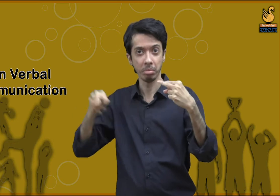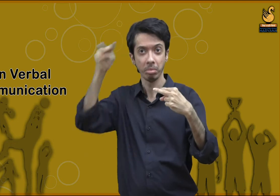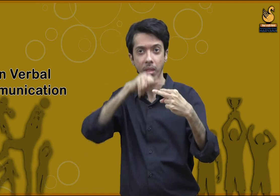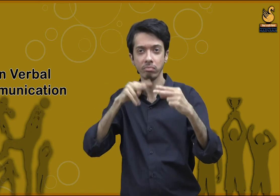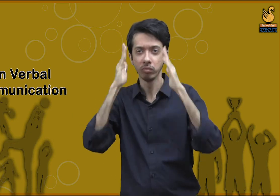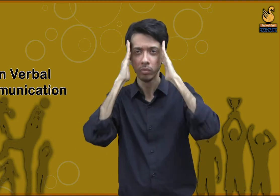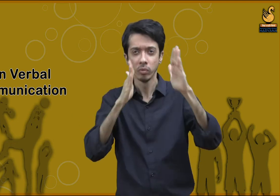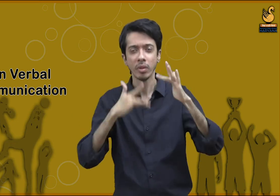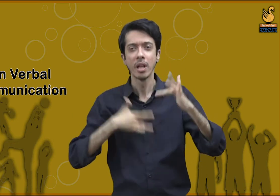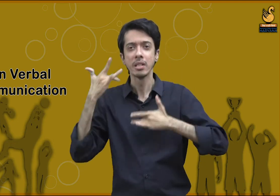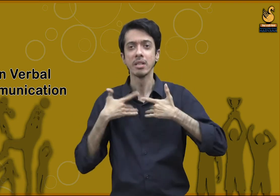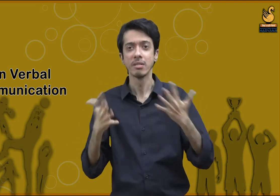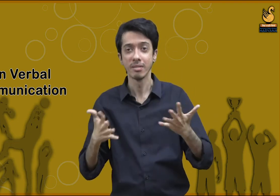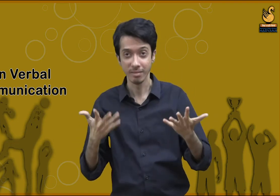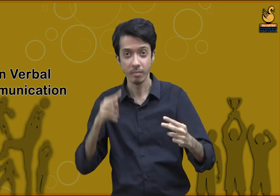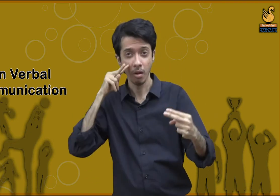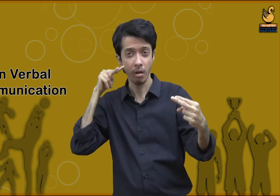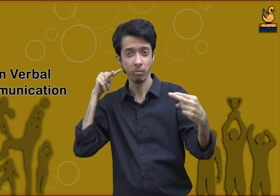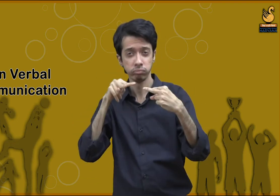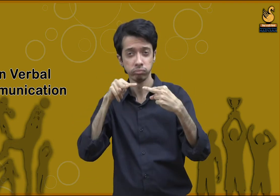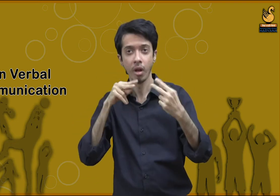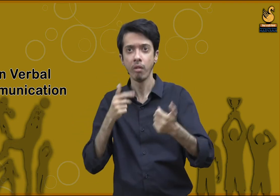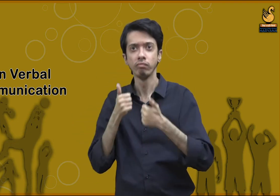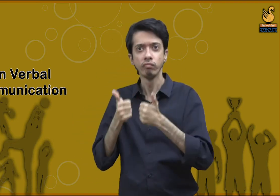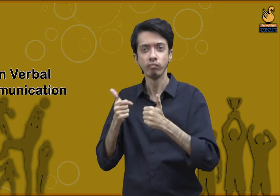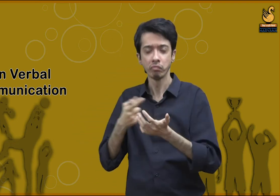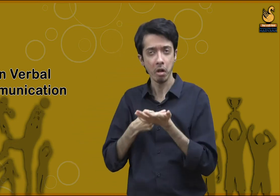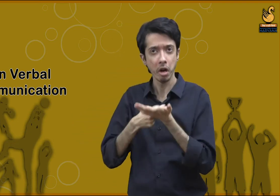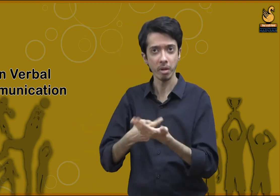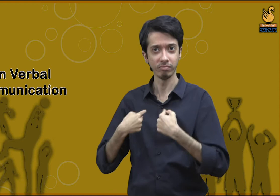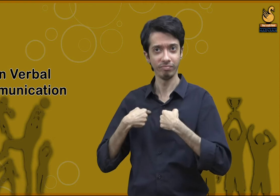Poor eye contact shows that we are not interested in the job. Good eye contact shows that we are